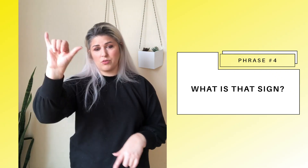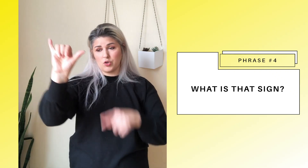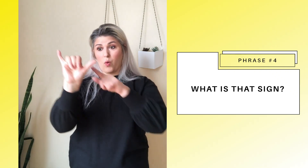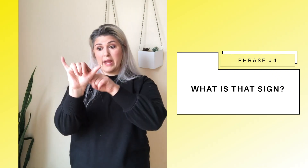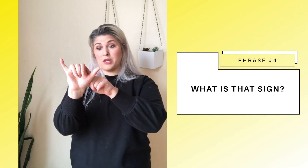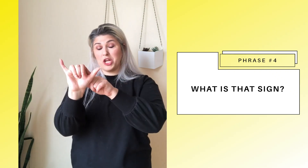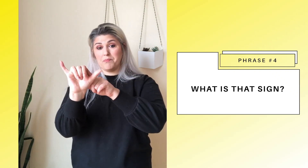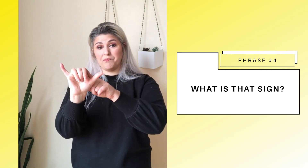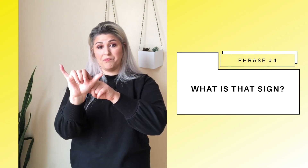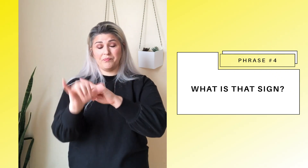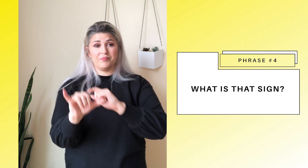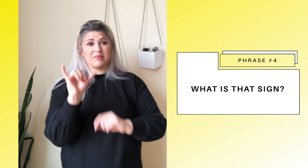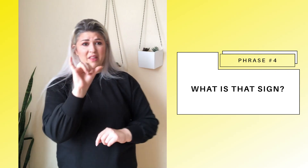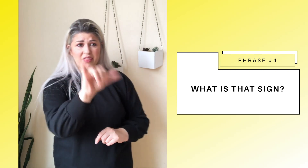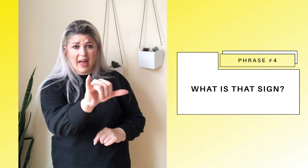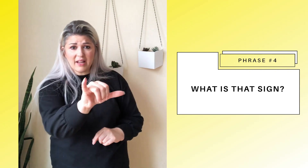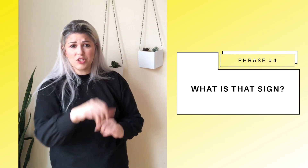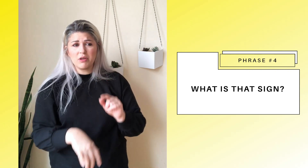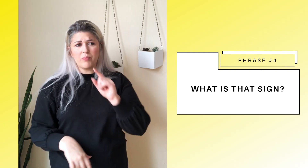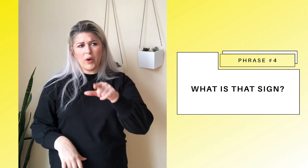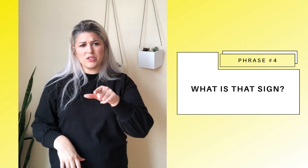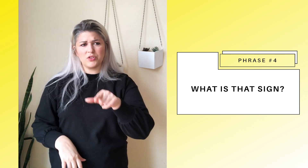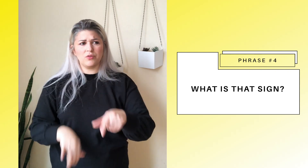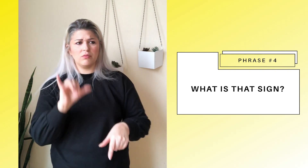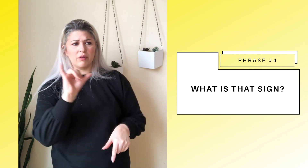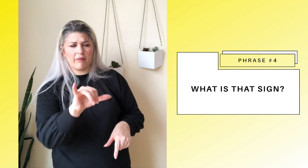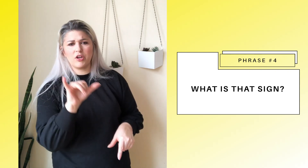So it's your why handshake that you want to point to whatever.